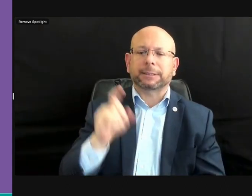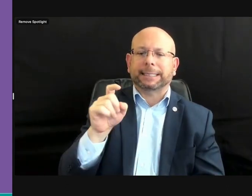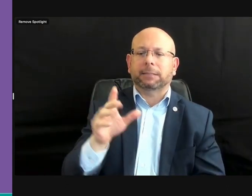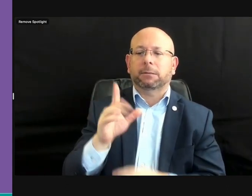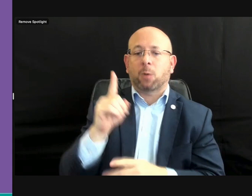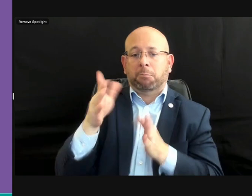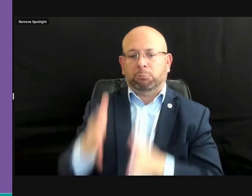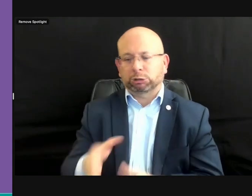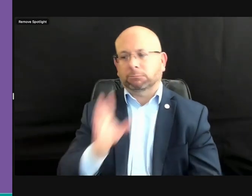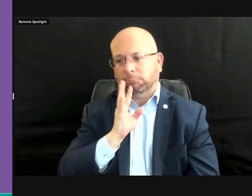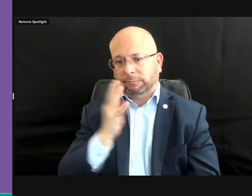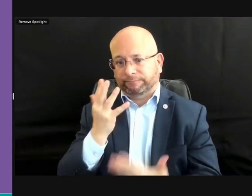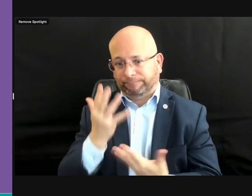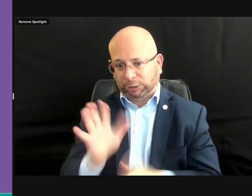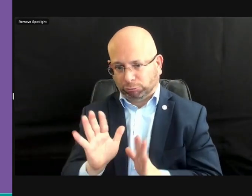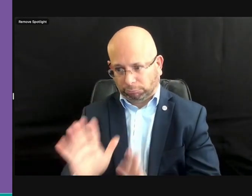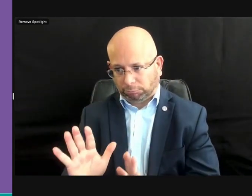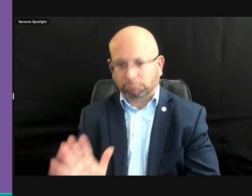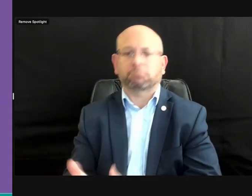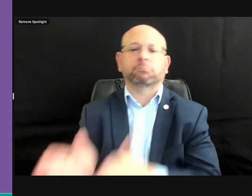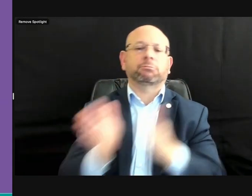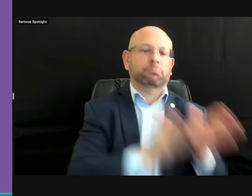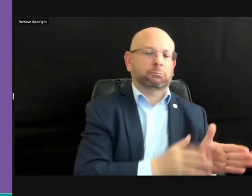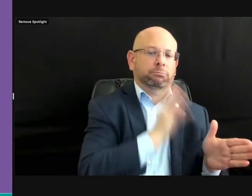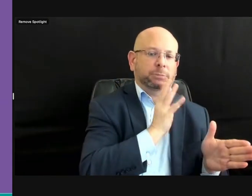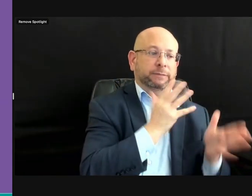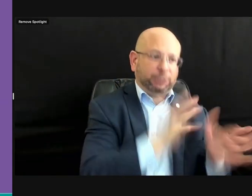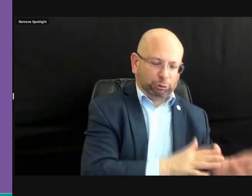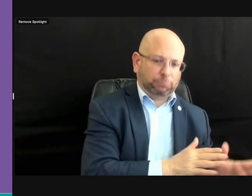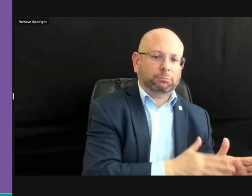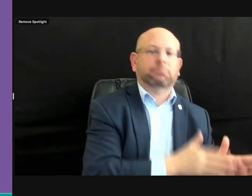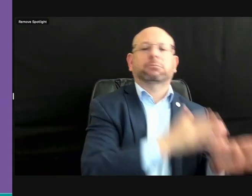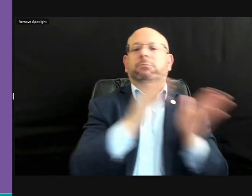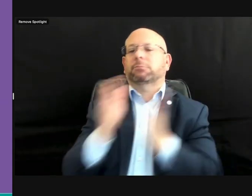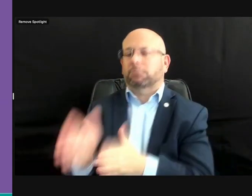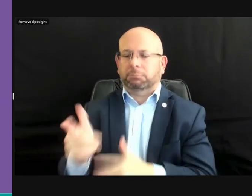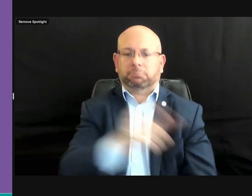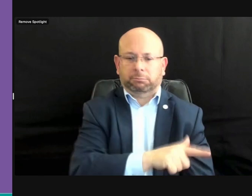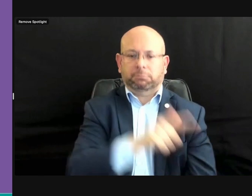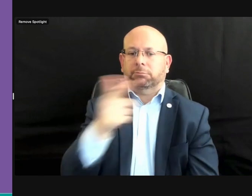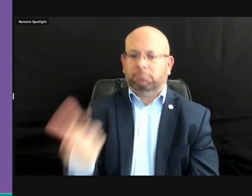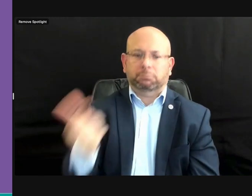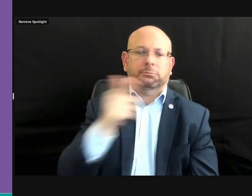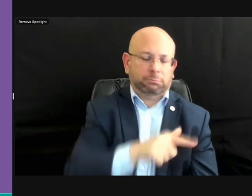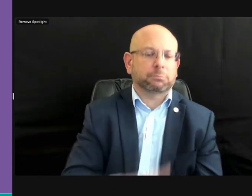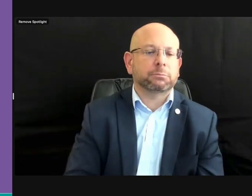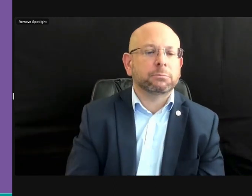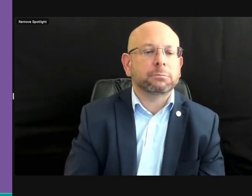It's hard to isolate one phrase of speech from multiple speakers at the same time.